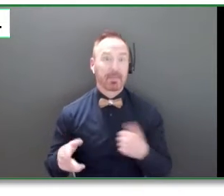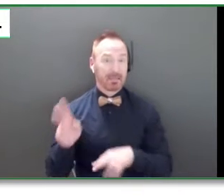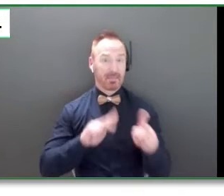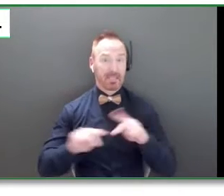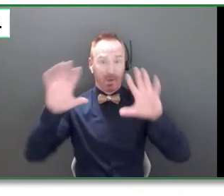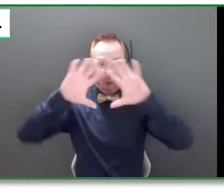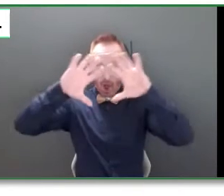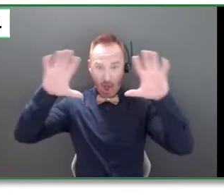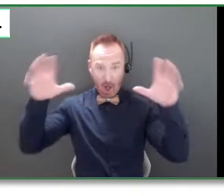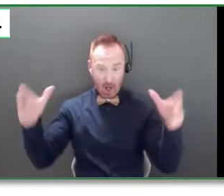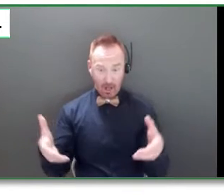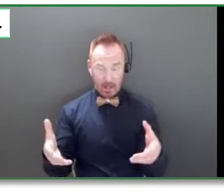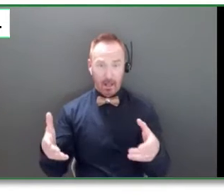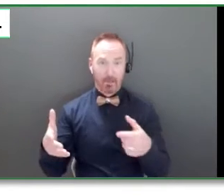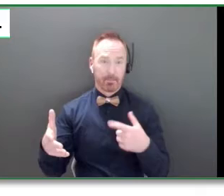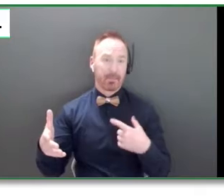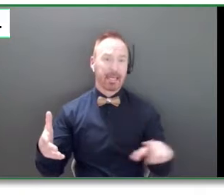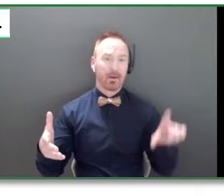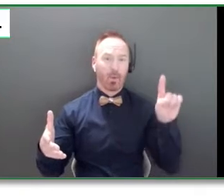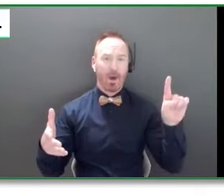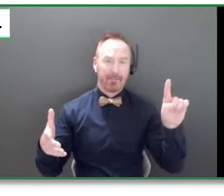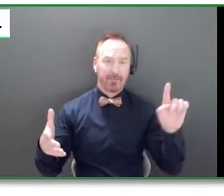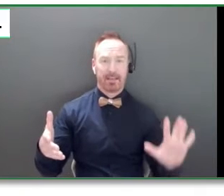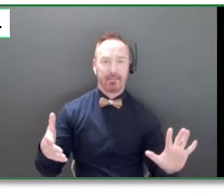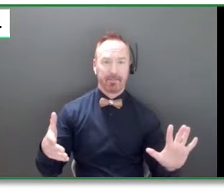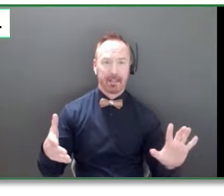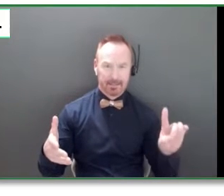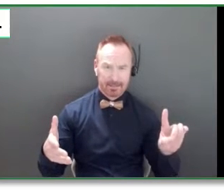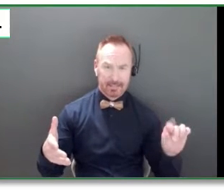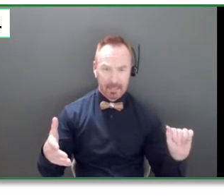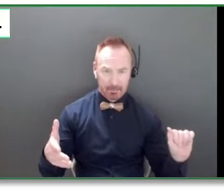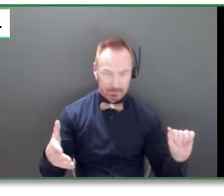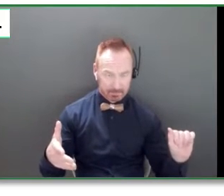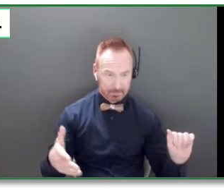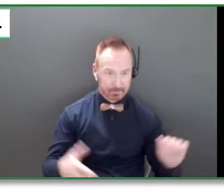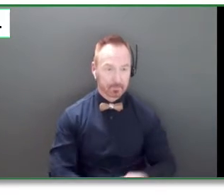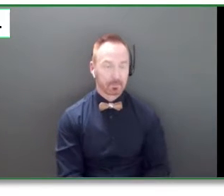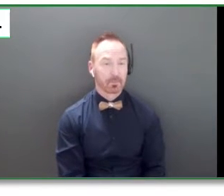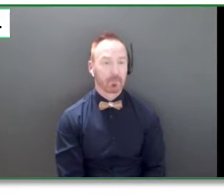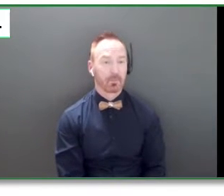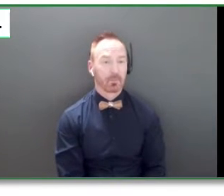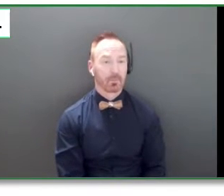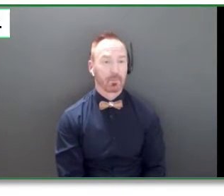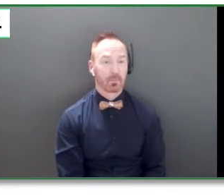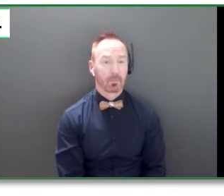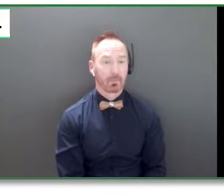We cannot limit parks to the other four fifths of the